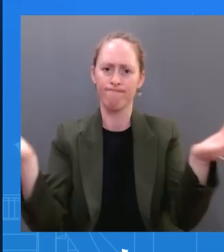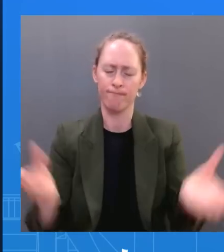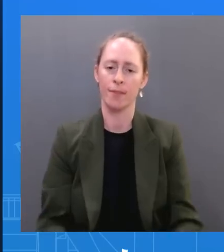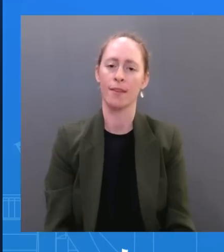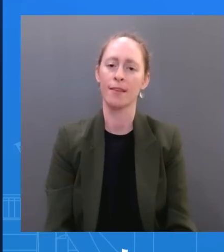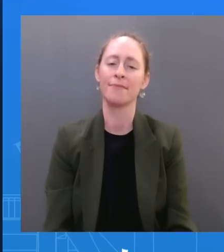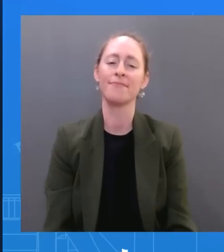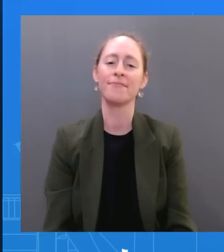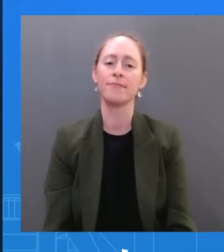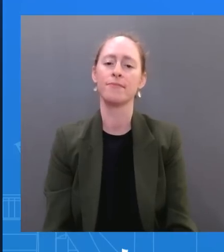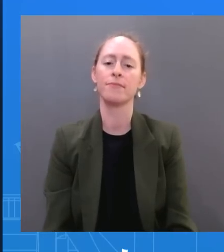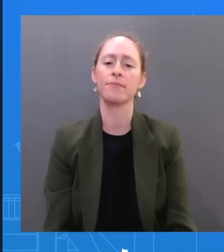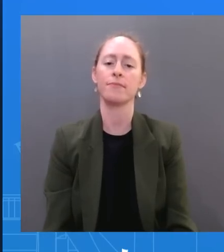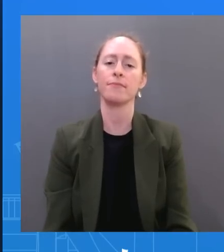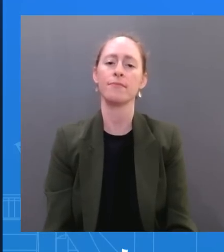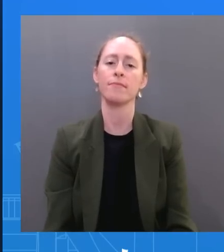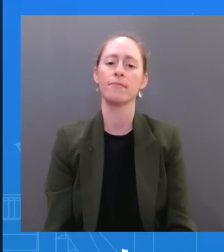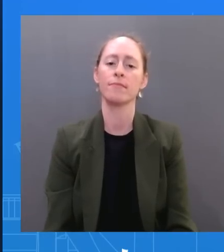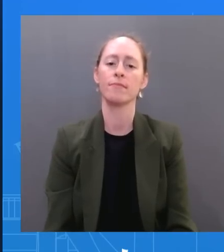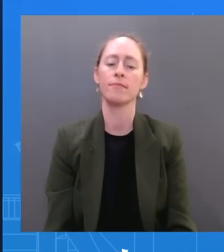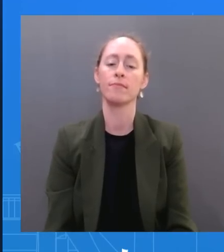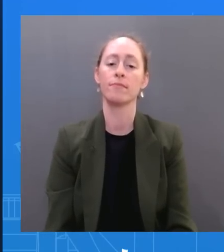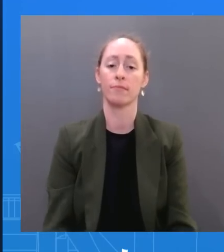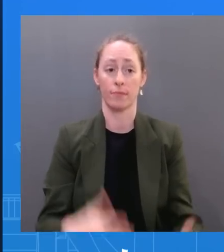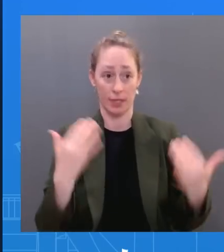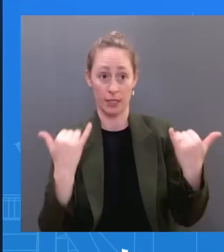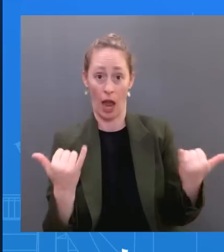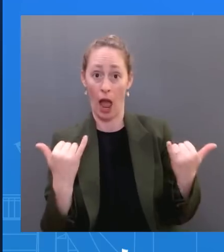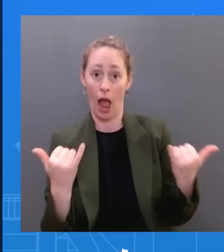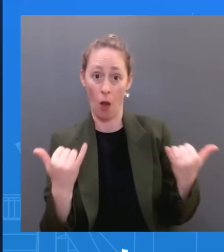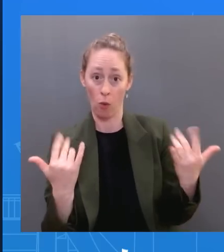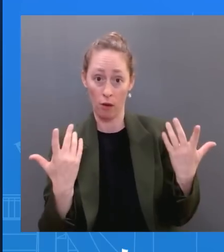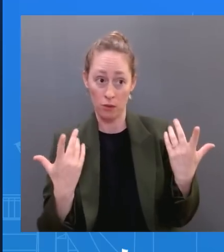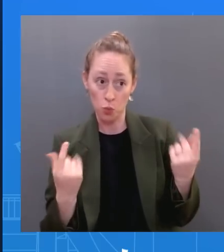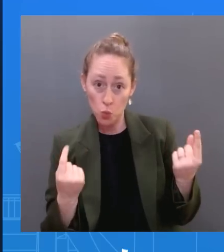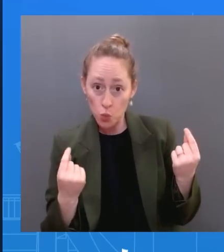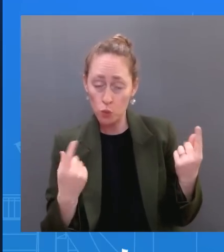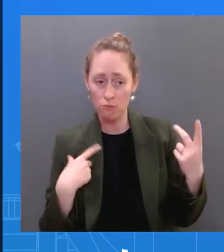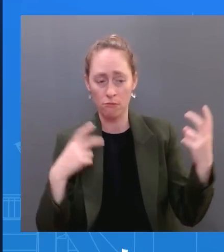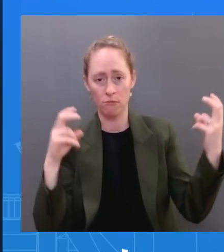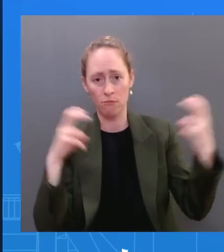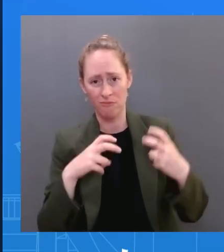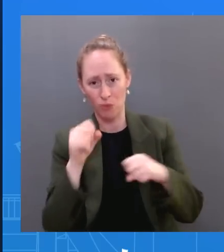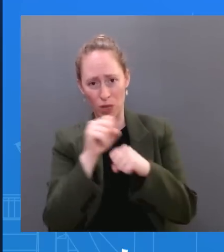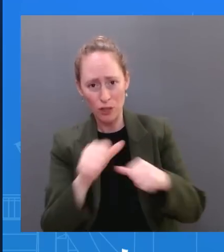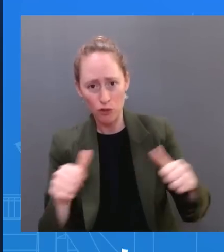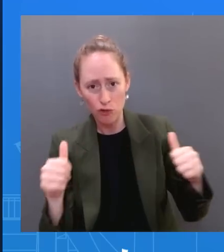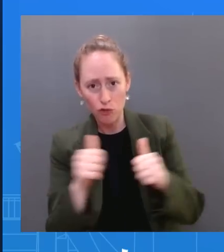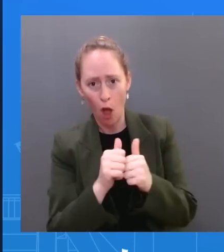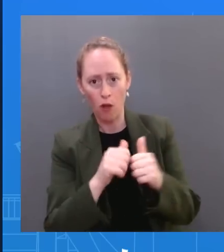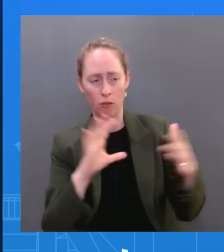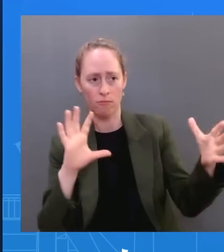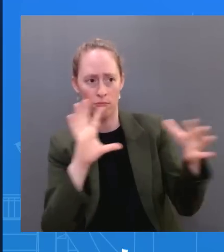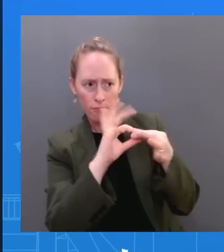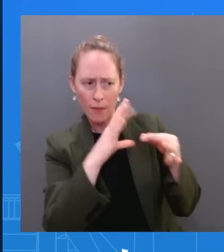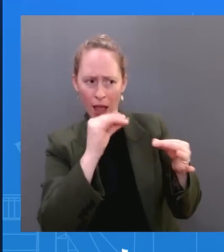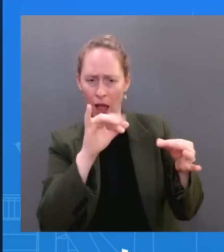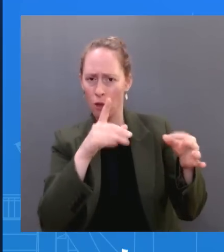Our partnership with Israel is strong across the board. We passed the largest support package in Israel with the help of Congress -- over $4 billion --